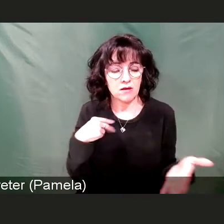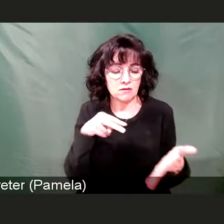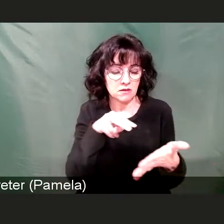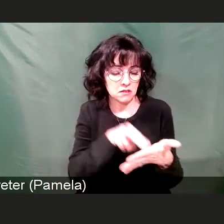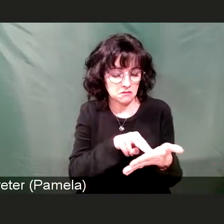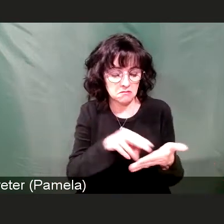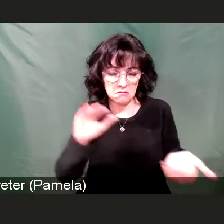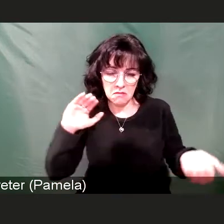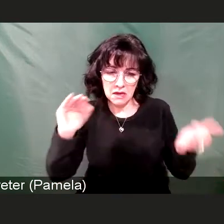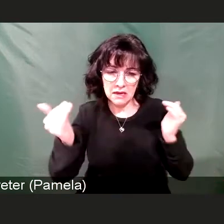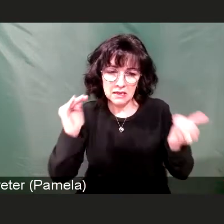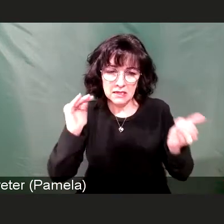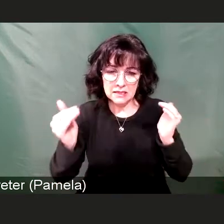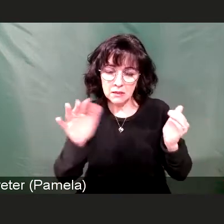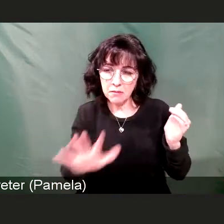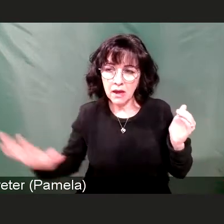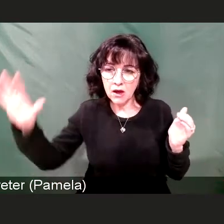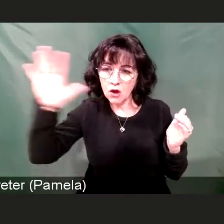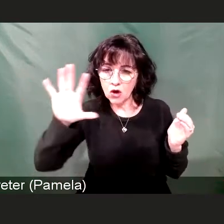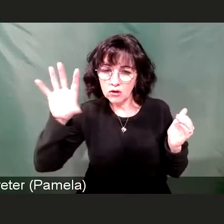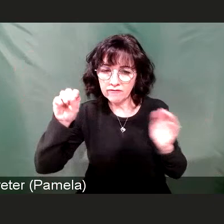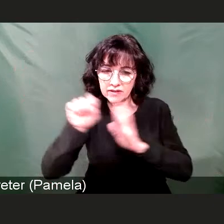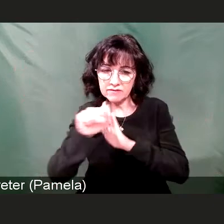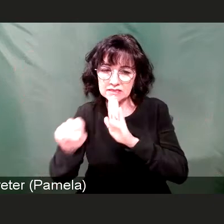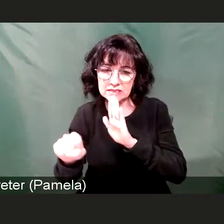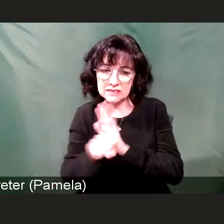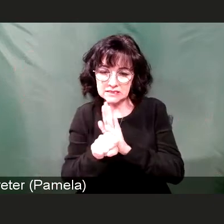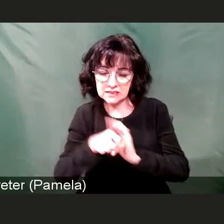out of all 50 States, we were number eight